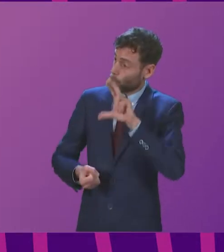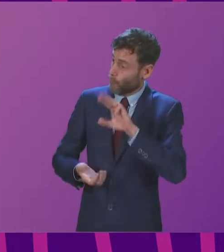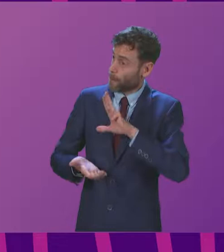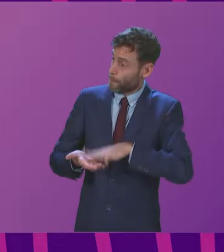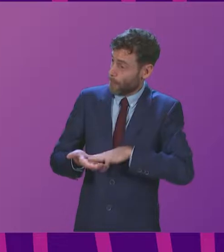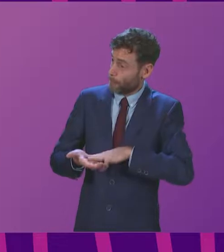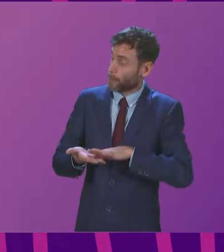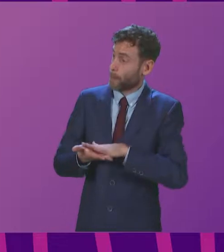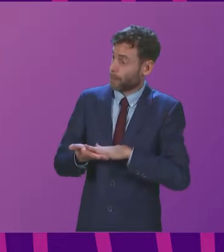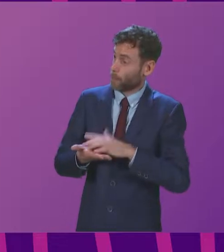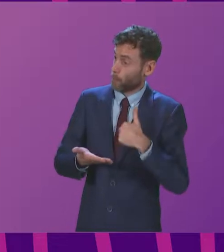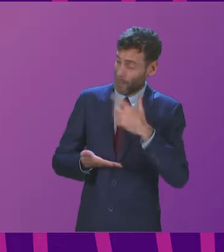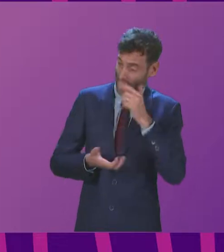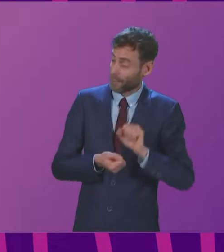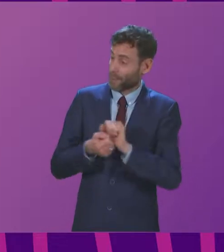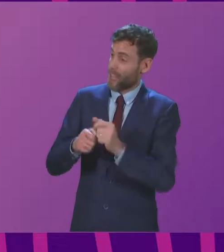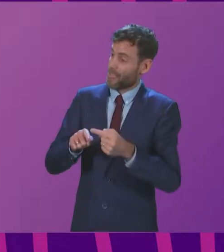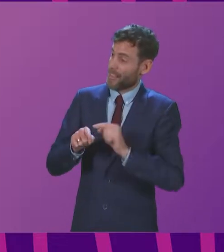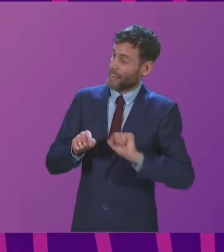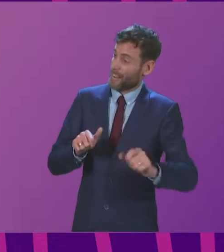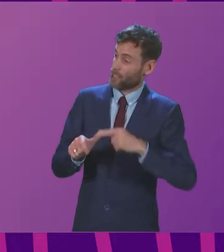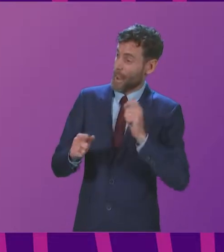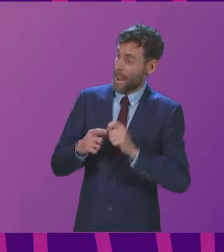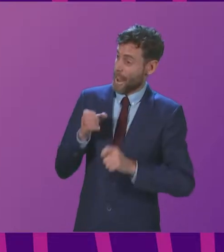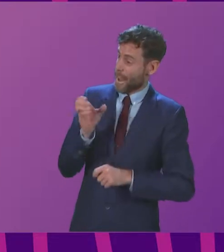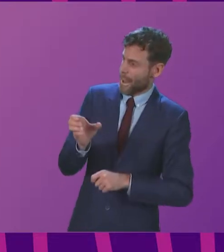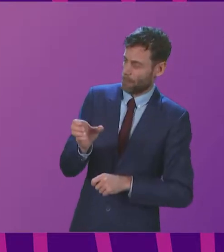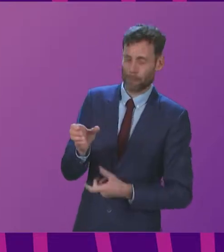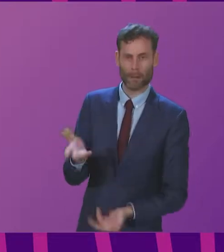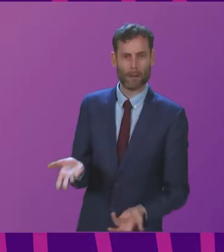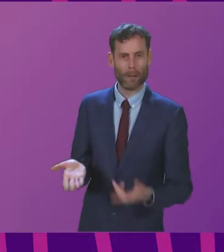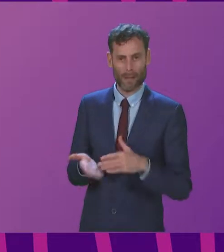English app that does that? If we had done that we would not have any Covid certification right now.